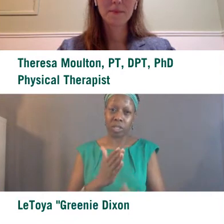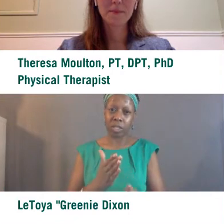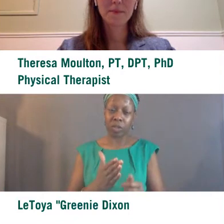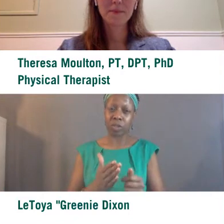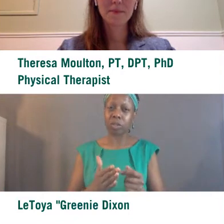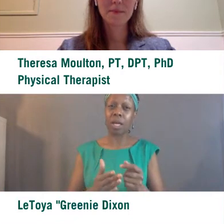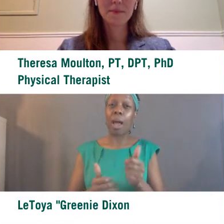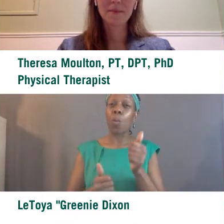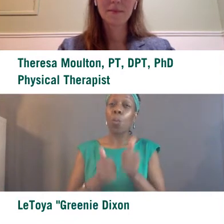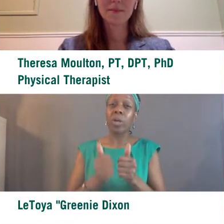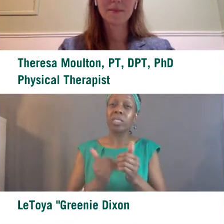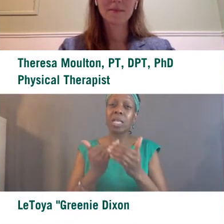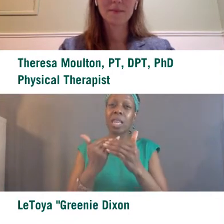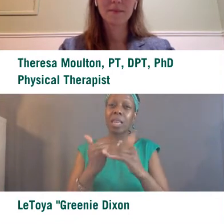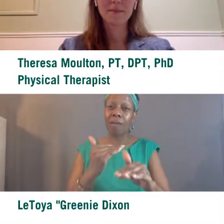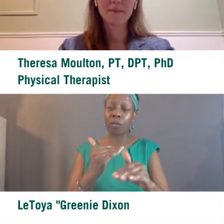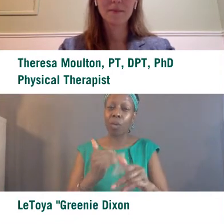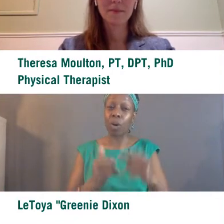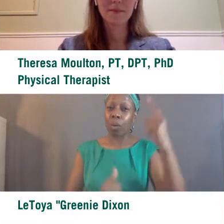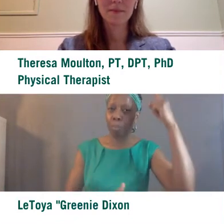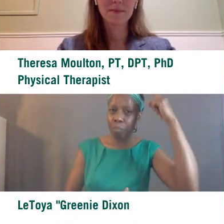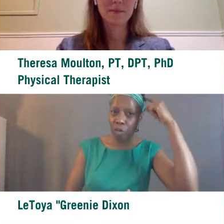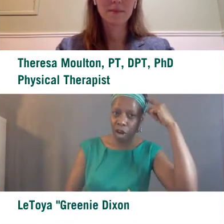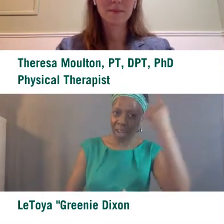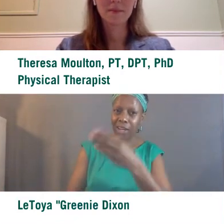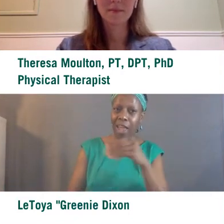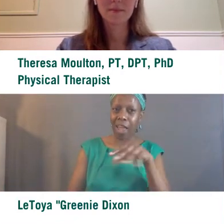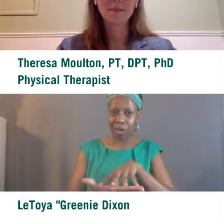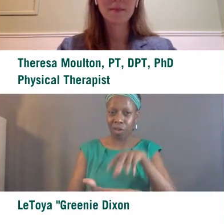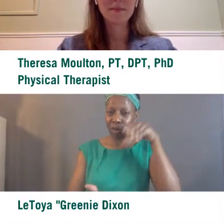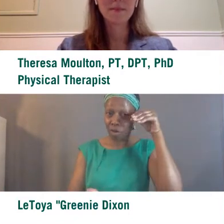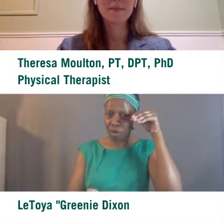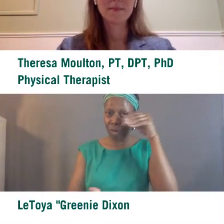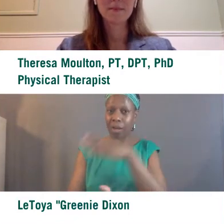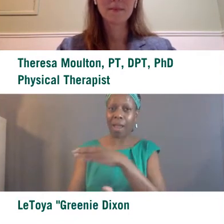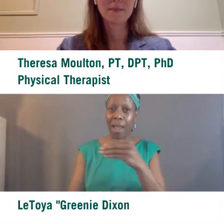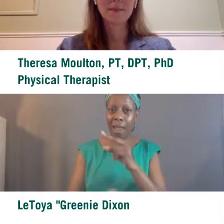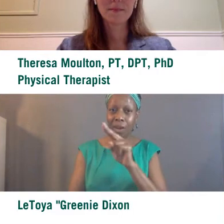And certainly the idea of neuroplasticity